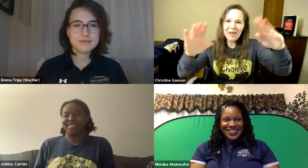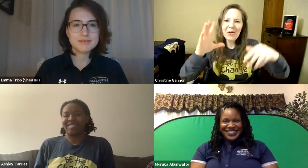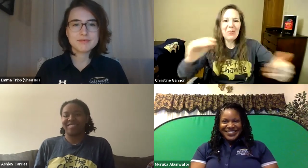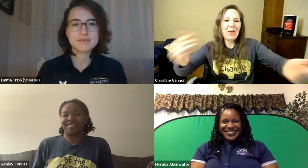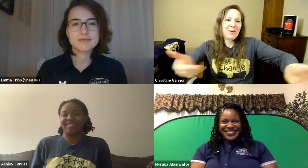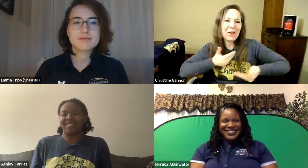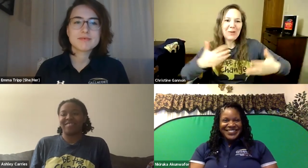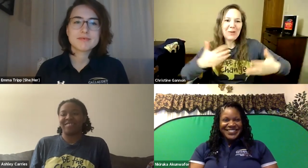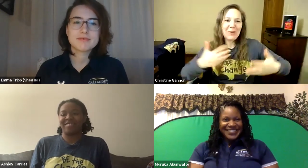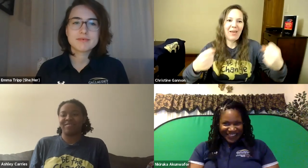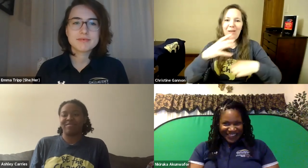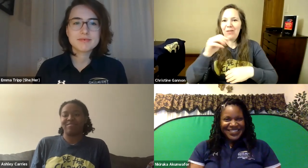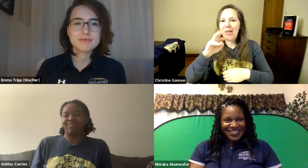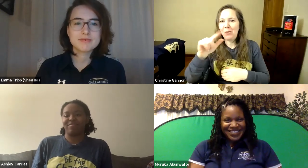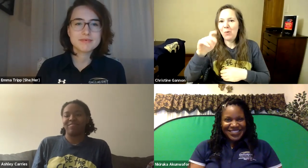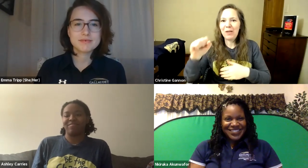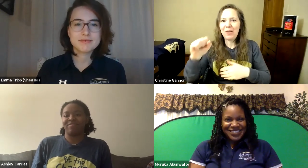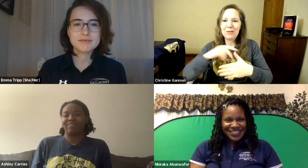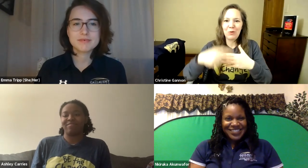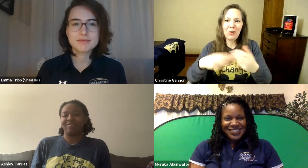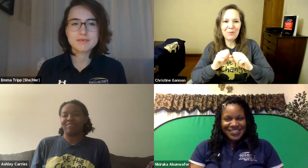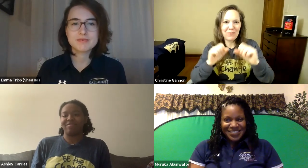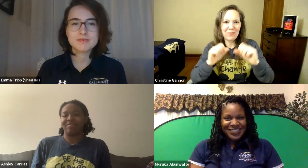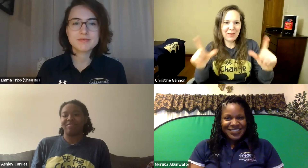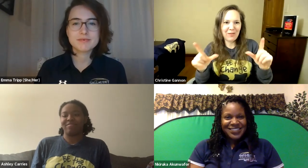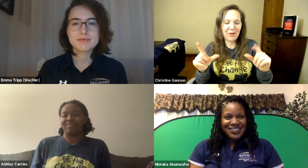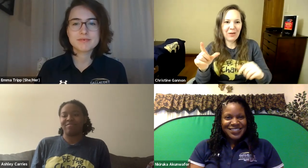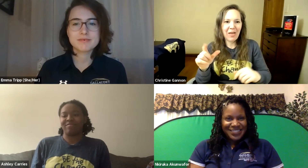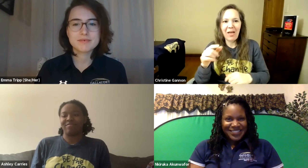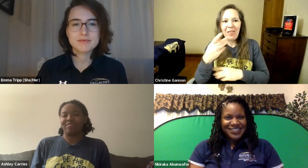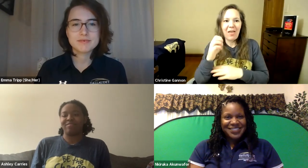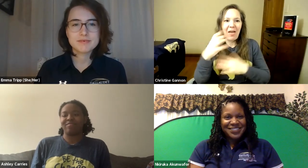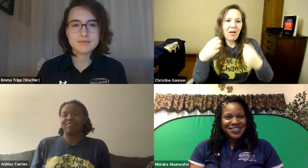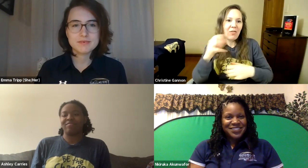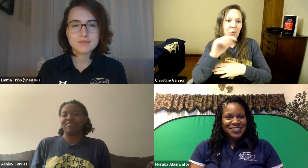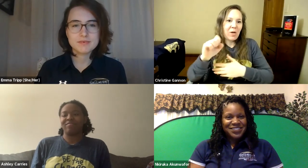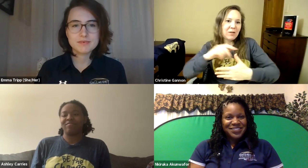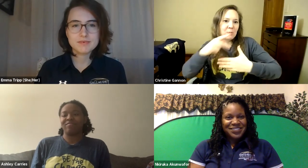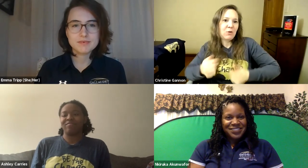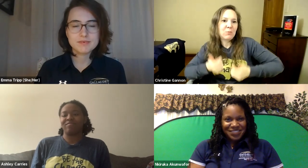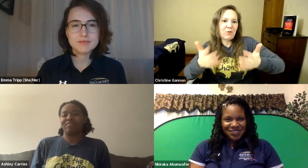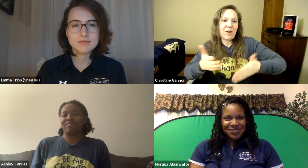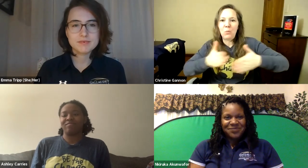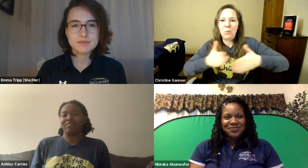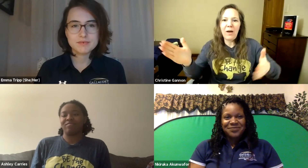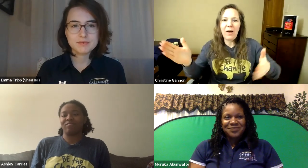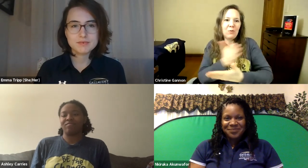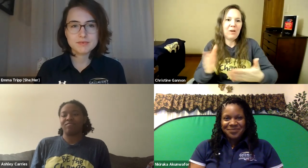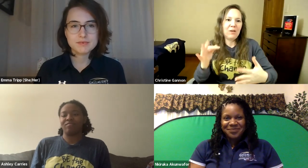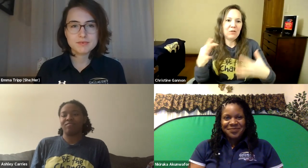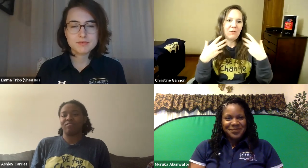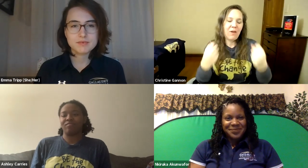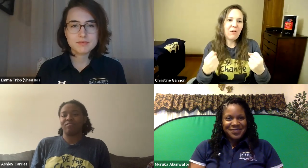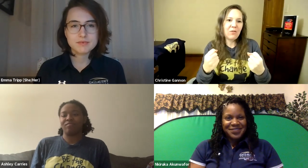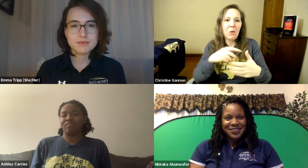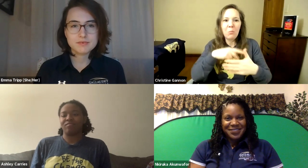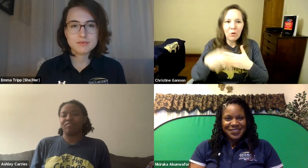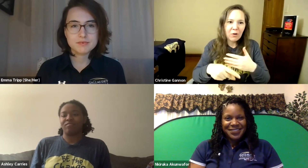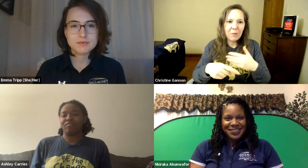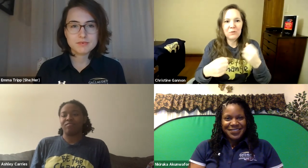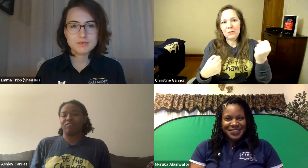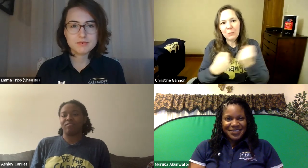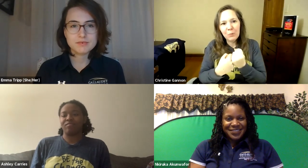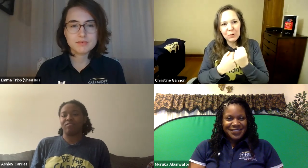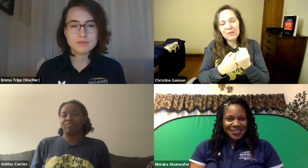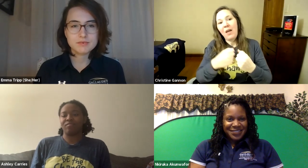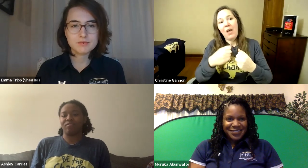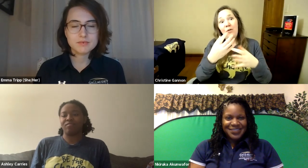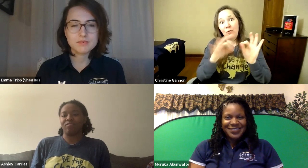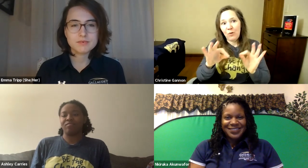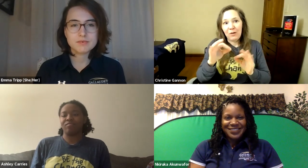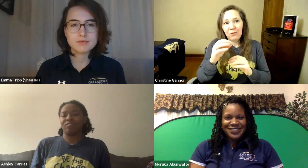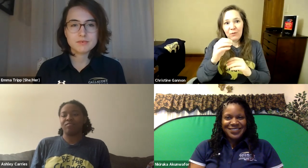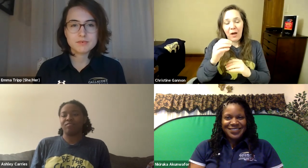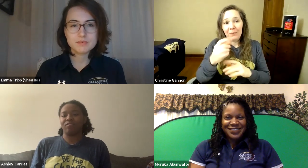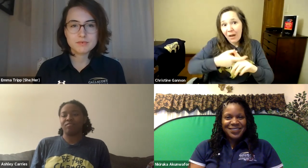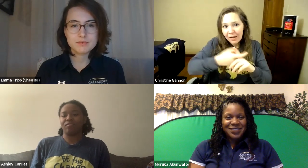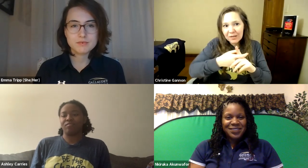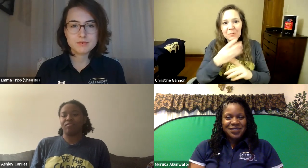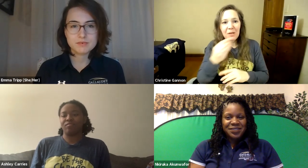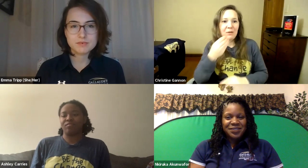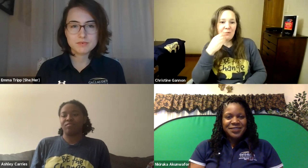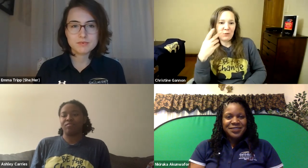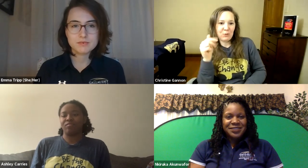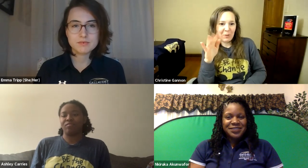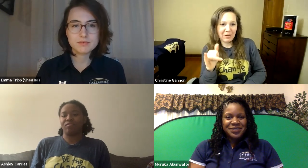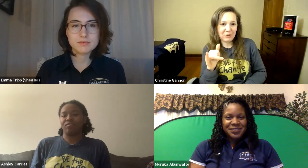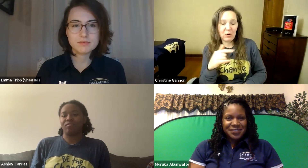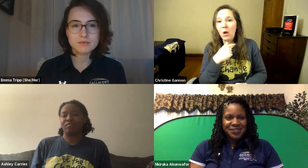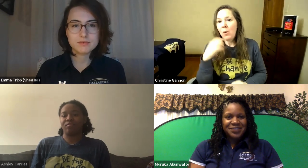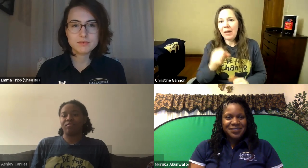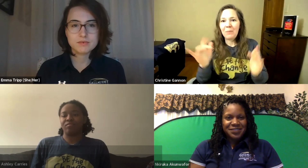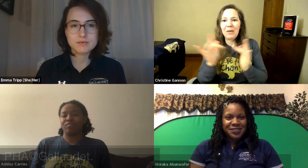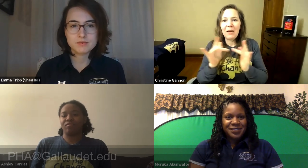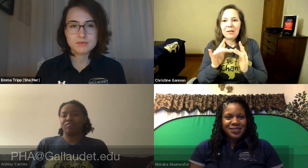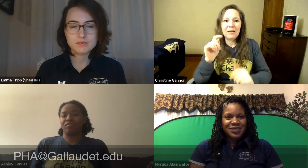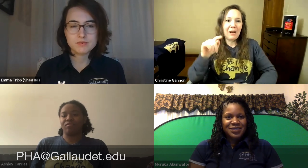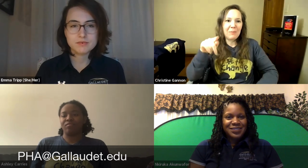Hello and welcome to the Health & Programs Vlog. HWP provides a wide variety of health programs, support, free condoms, and food pantry services.